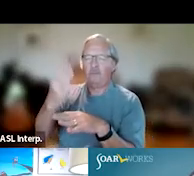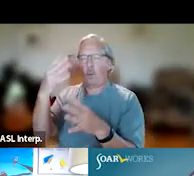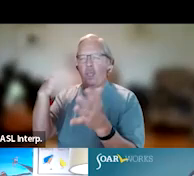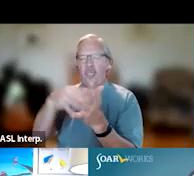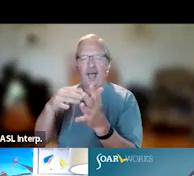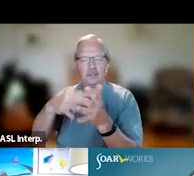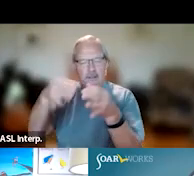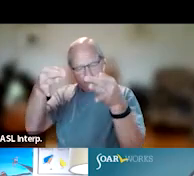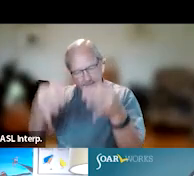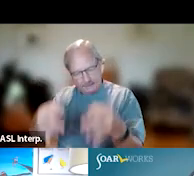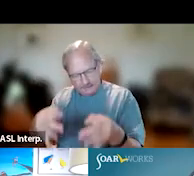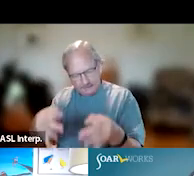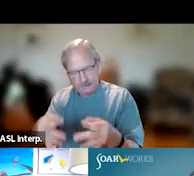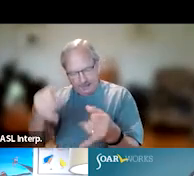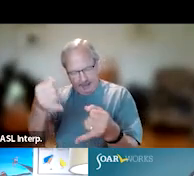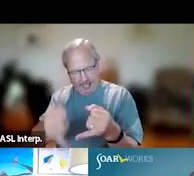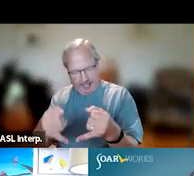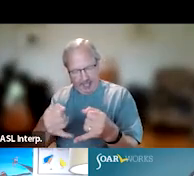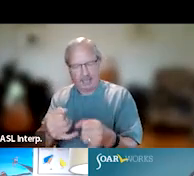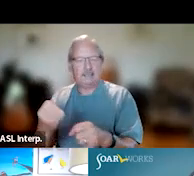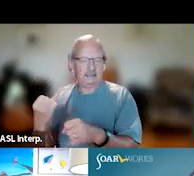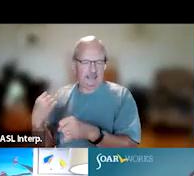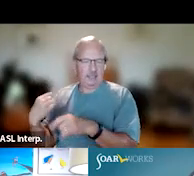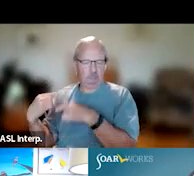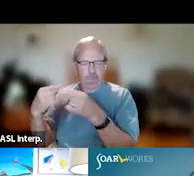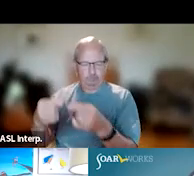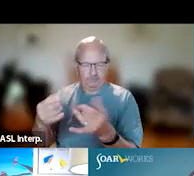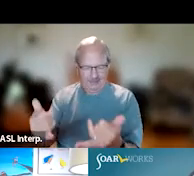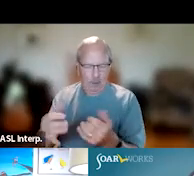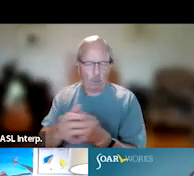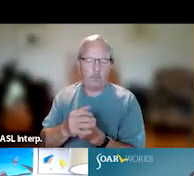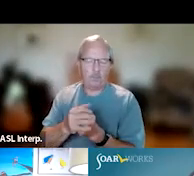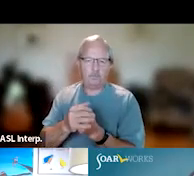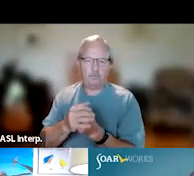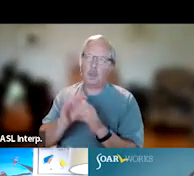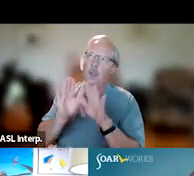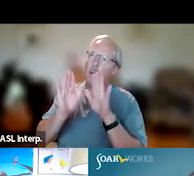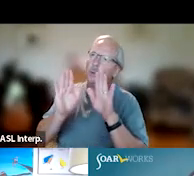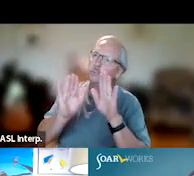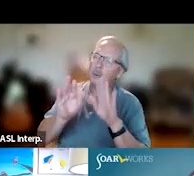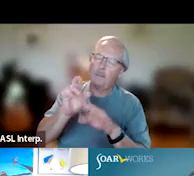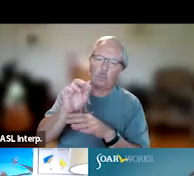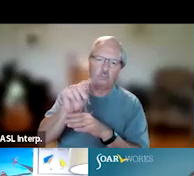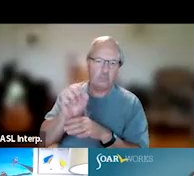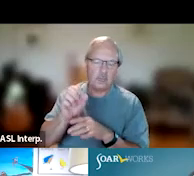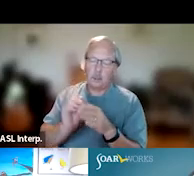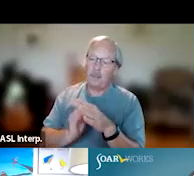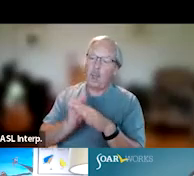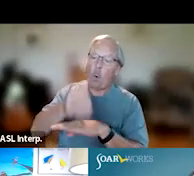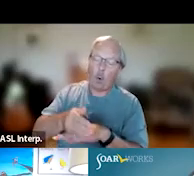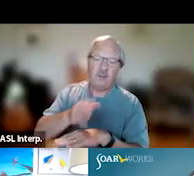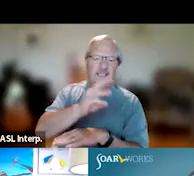this last fiscal year with just an incredible approval rate. I think it's gonna be over 66% approval rate,